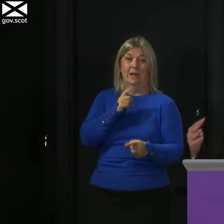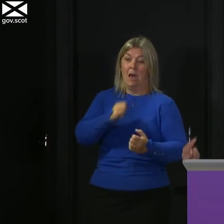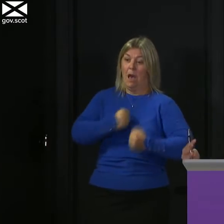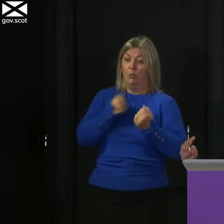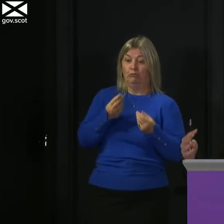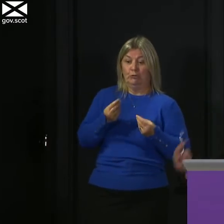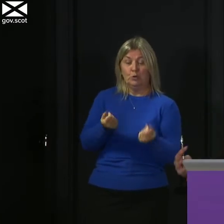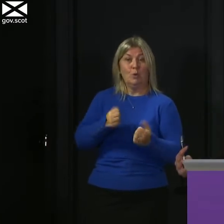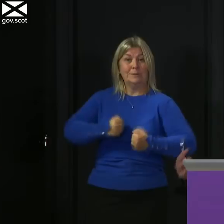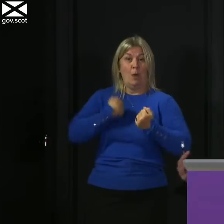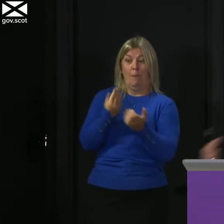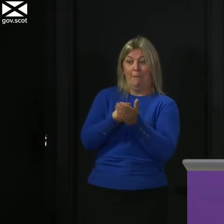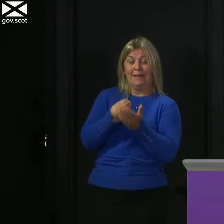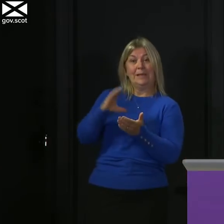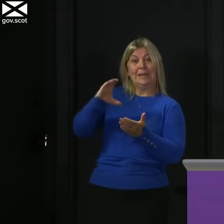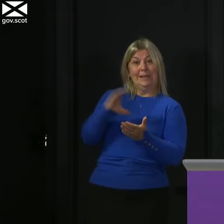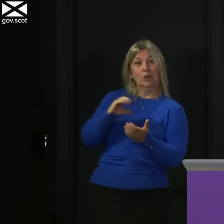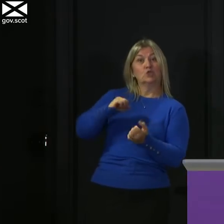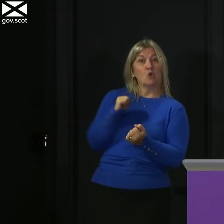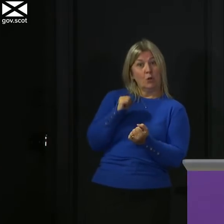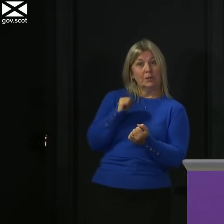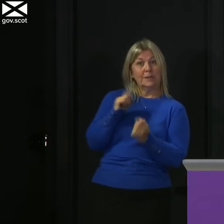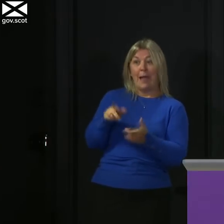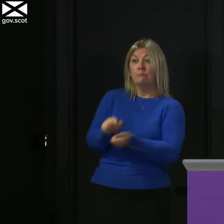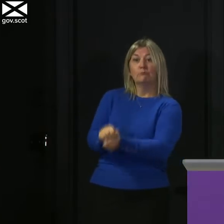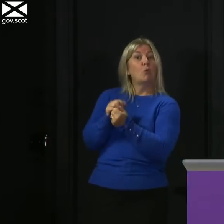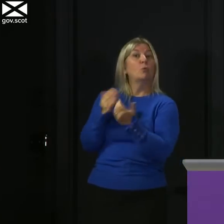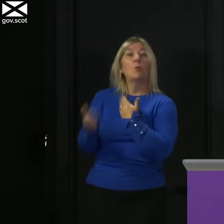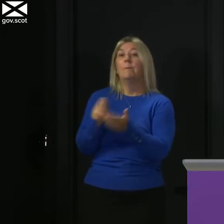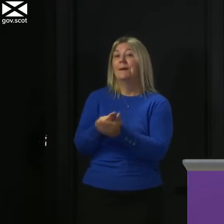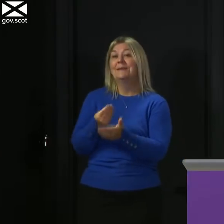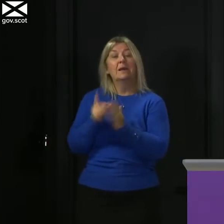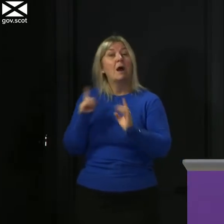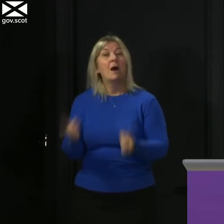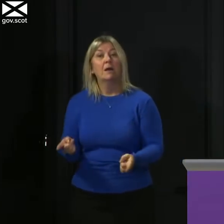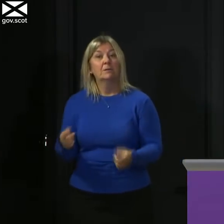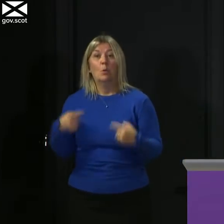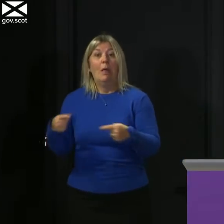our relative lack of borrowing powers, we cannot replicate these kinds of schemes. So